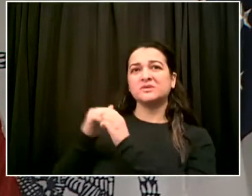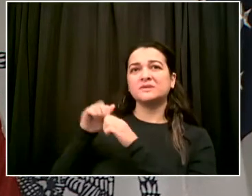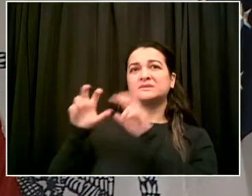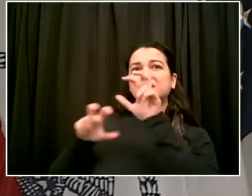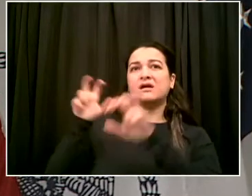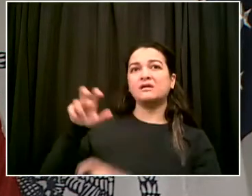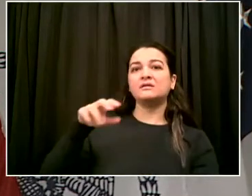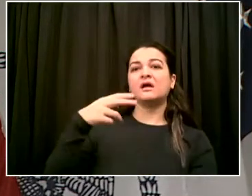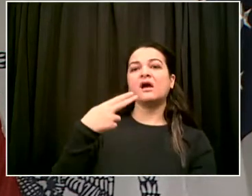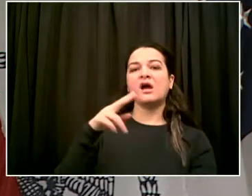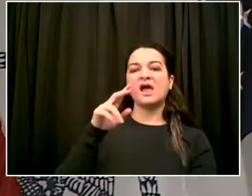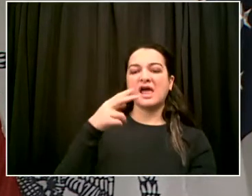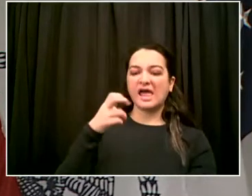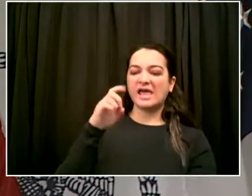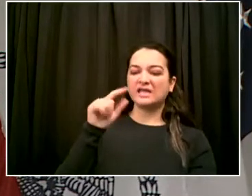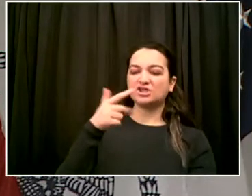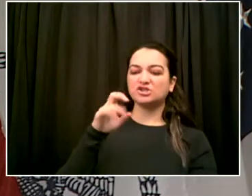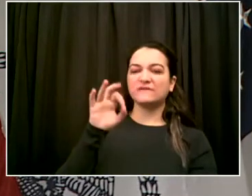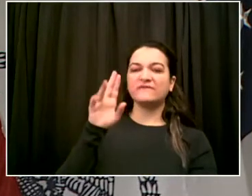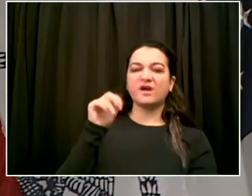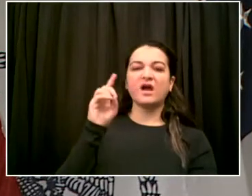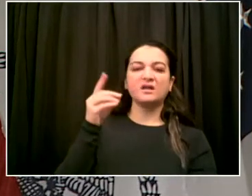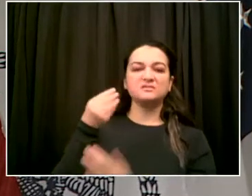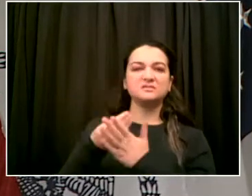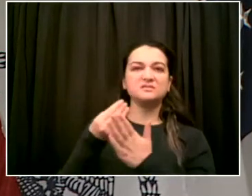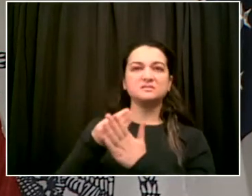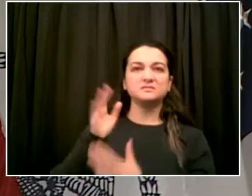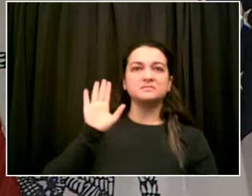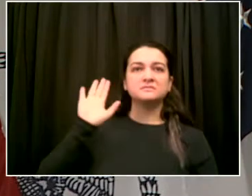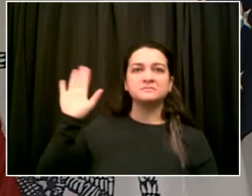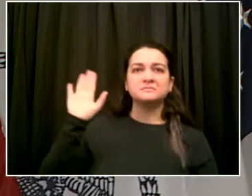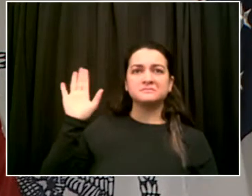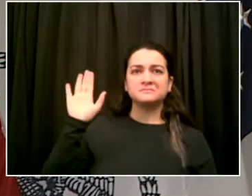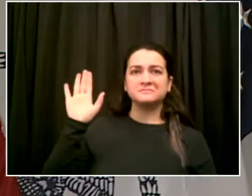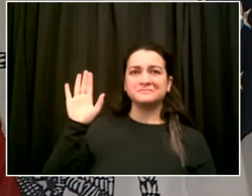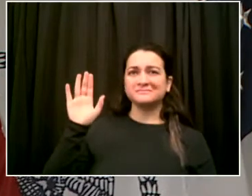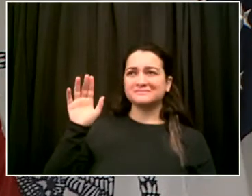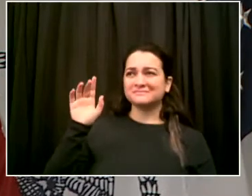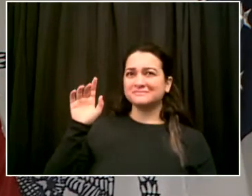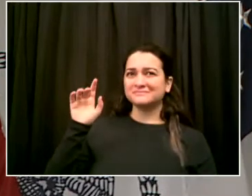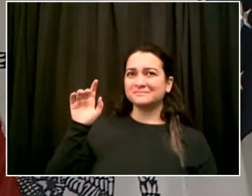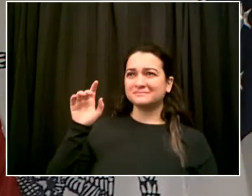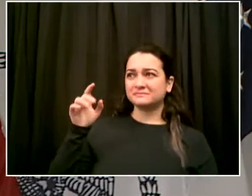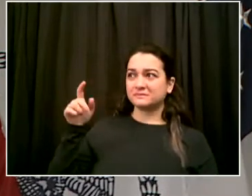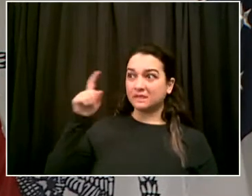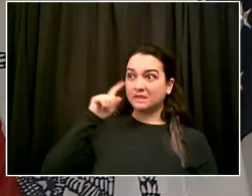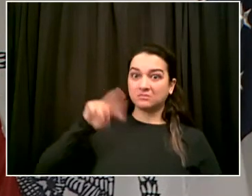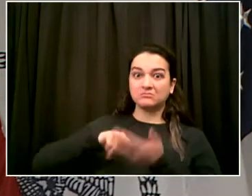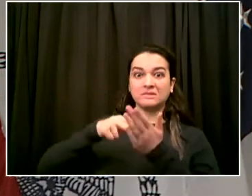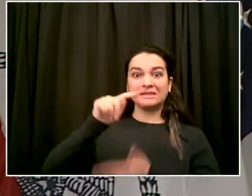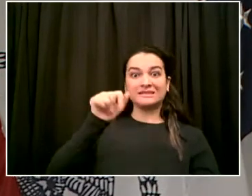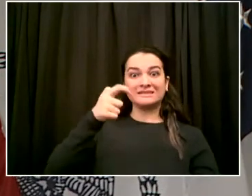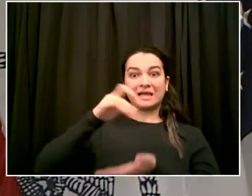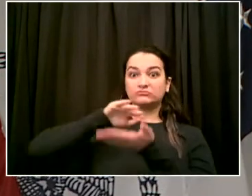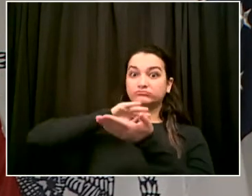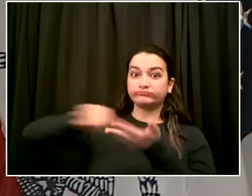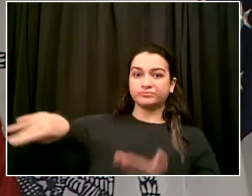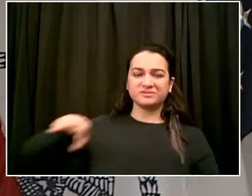IFAR SHARE OF TAXES. CLOSING THAT LOLOHOOPLE IS CRUCIAL. STOCK TRANSFER